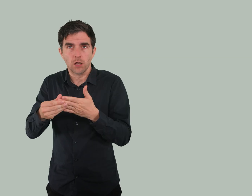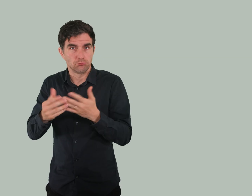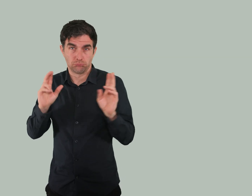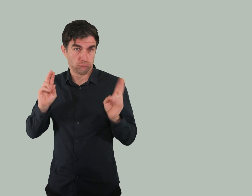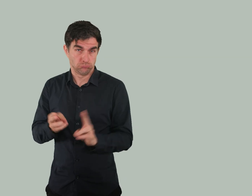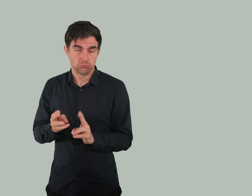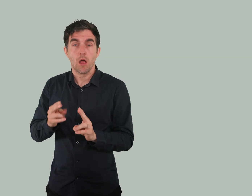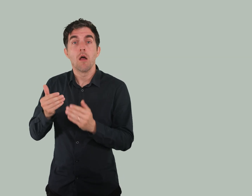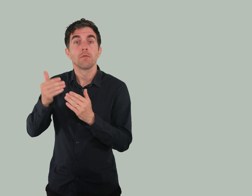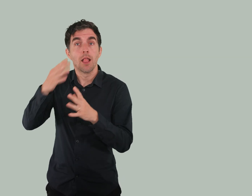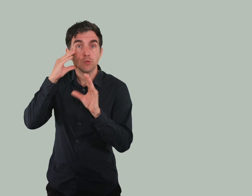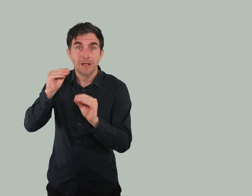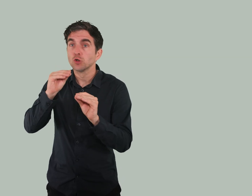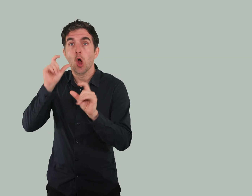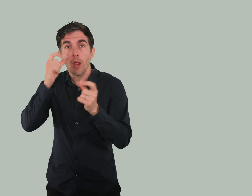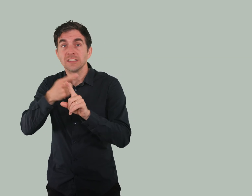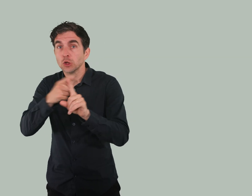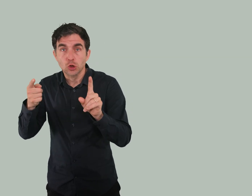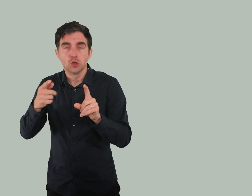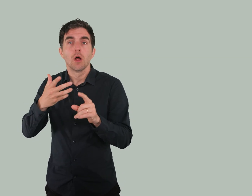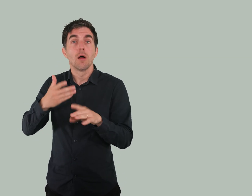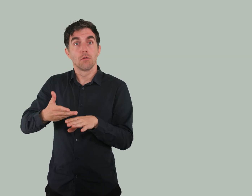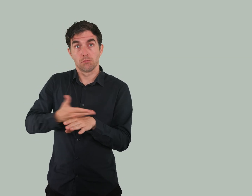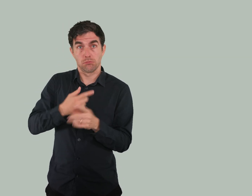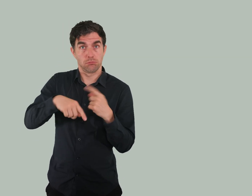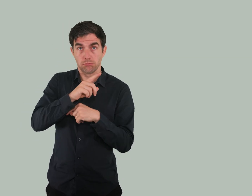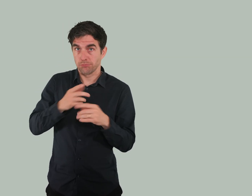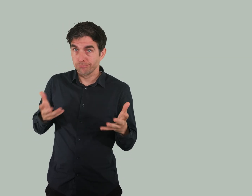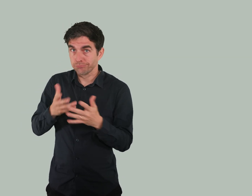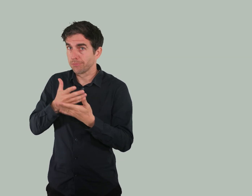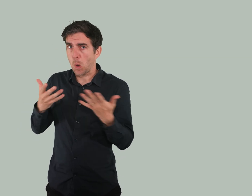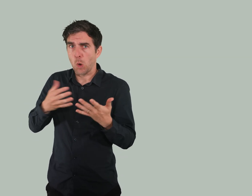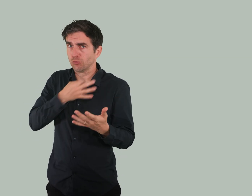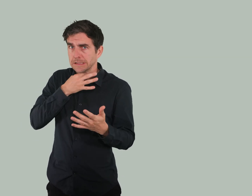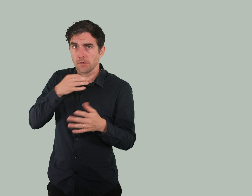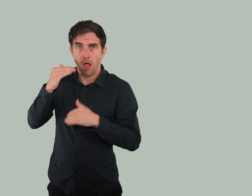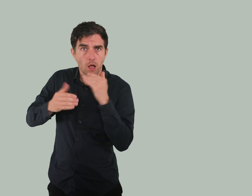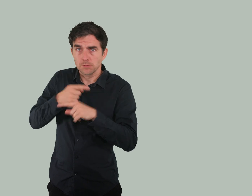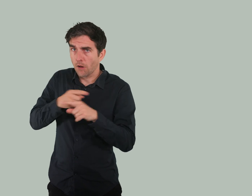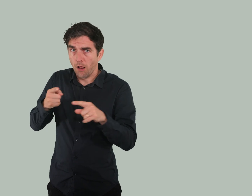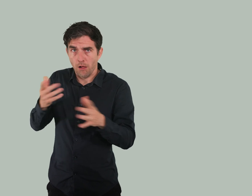FE colleges, the primary institutional bridge for the most at-risk young people,